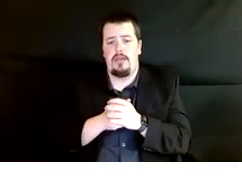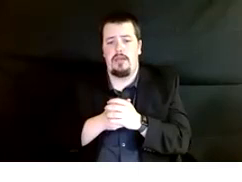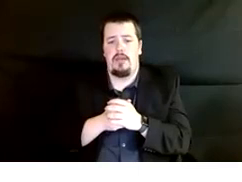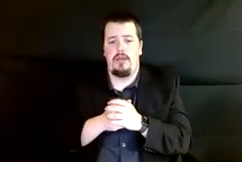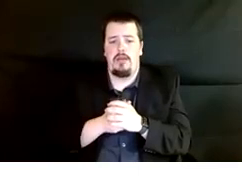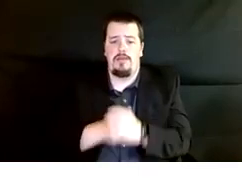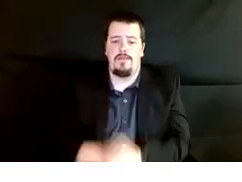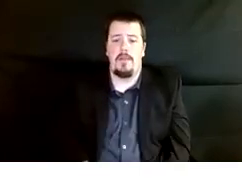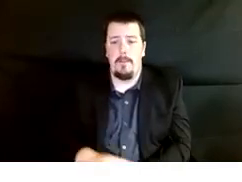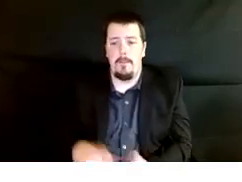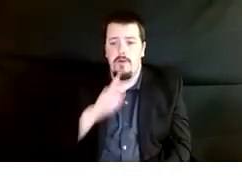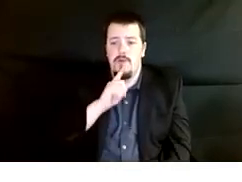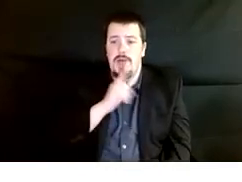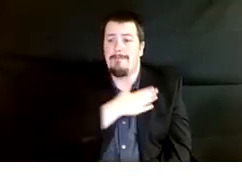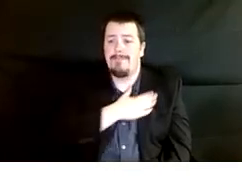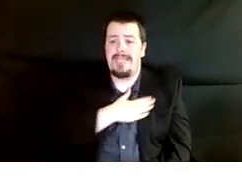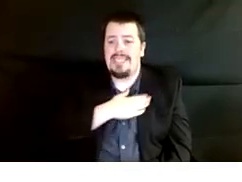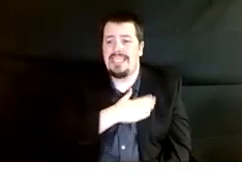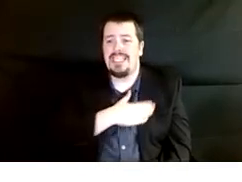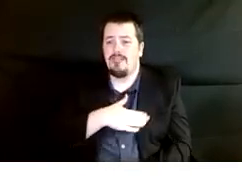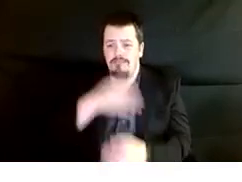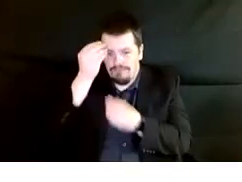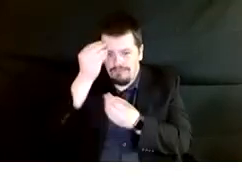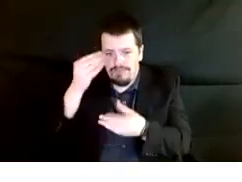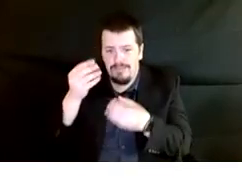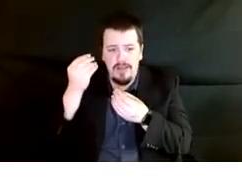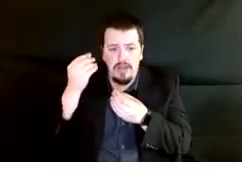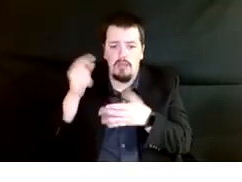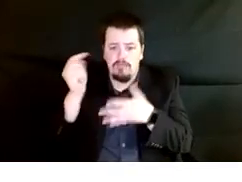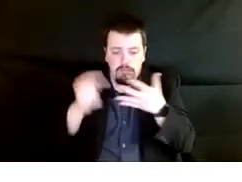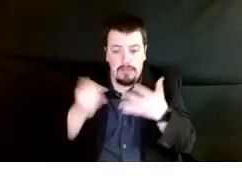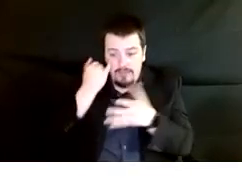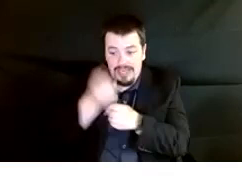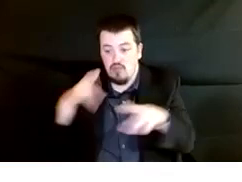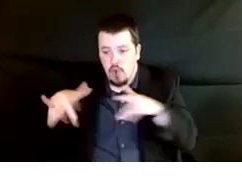you know please, um share the materials and when you get the recording, please share that